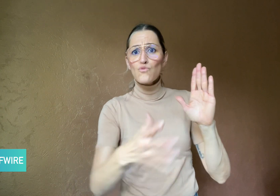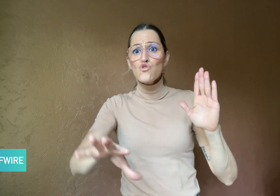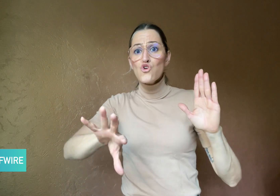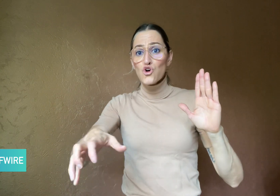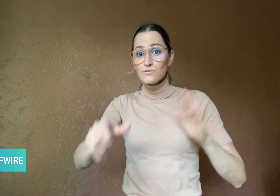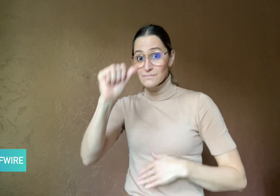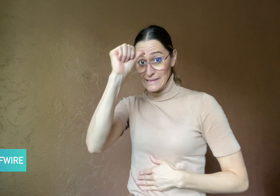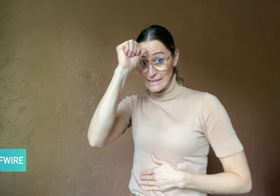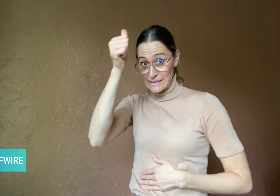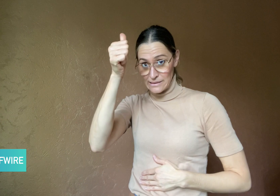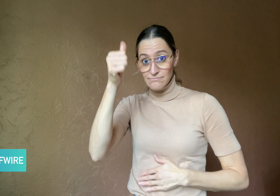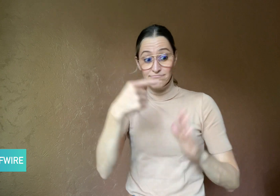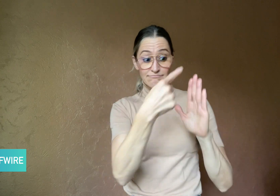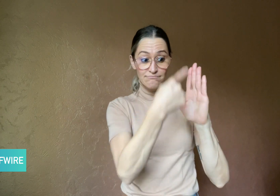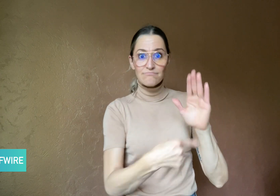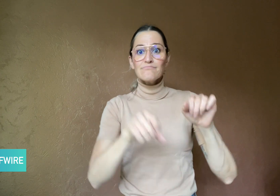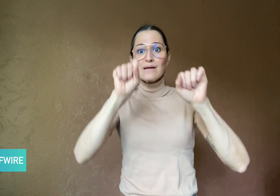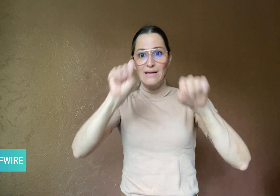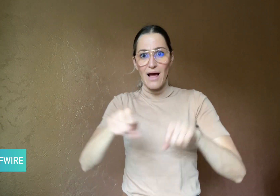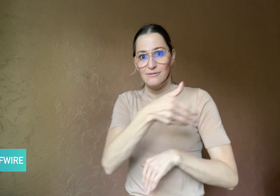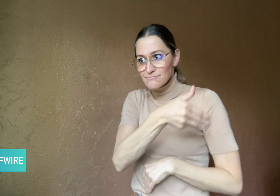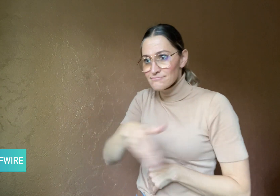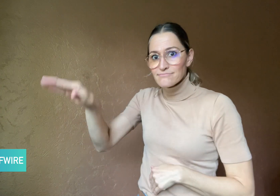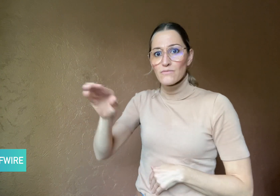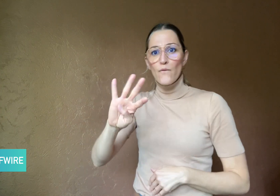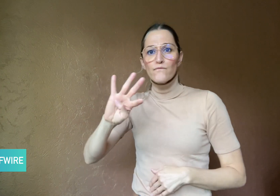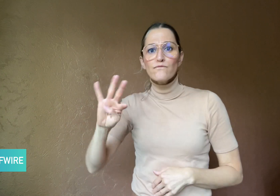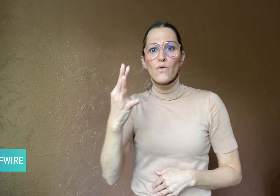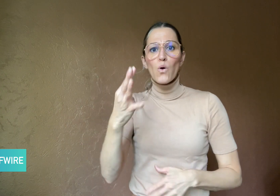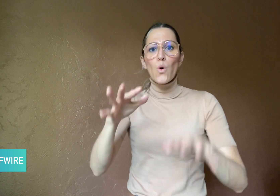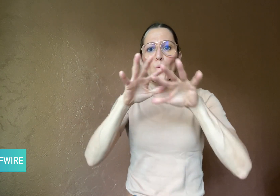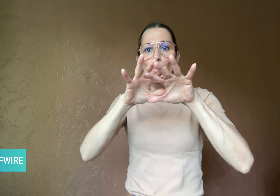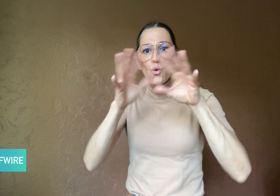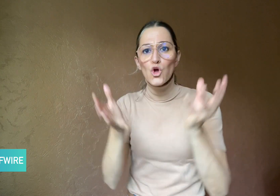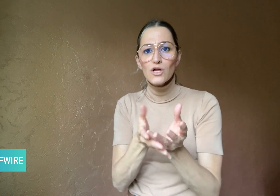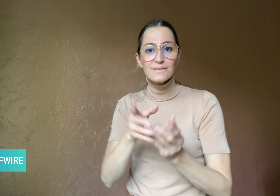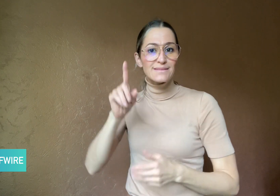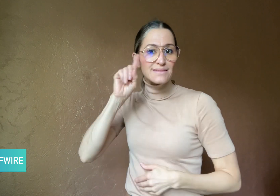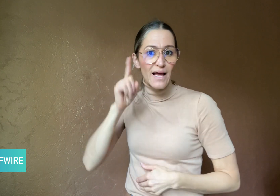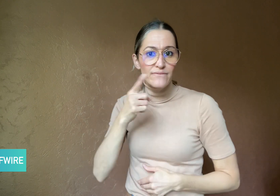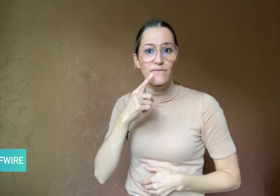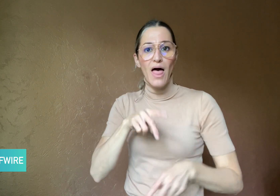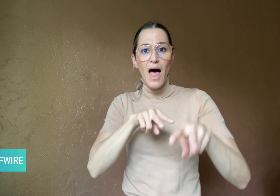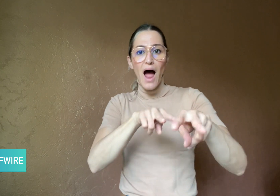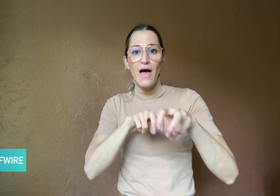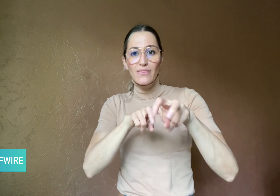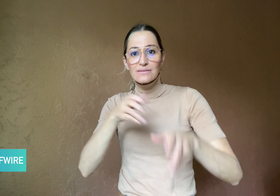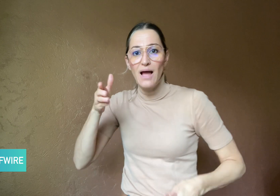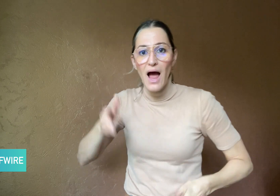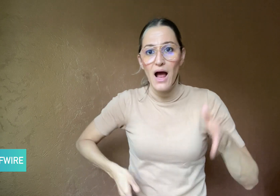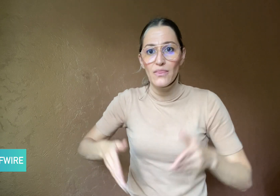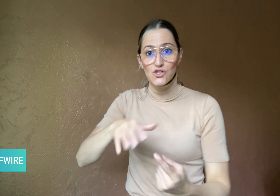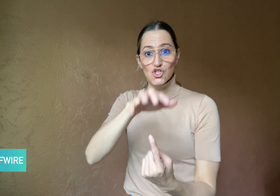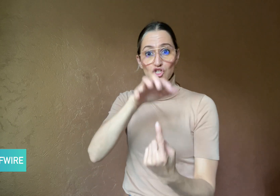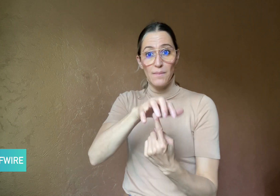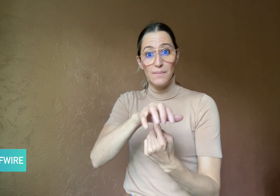to the 4th World Deaf Athletics Championships